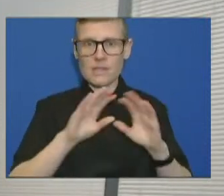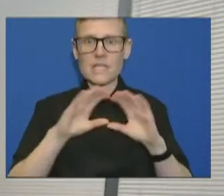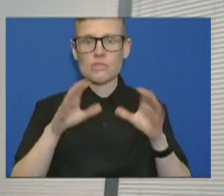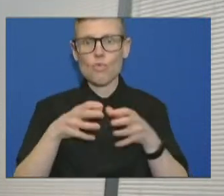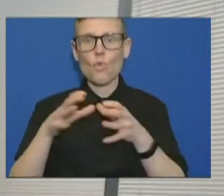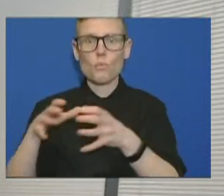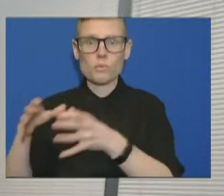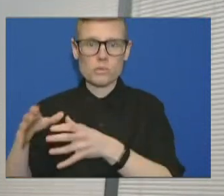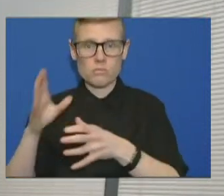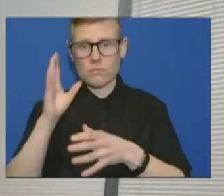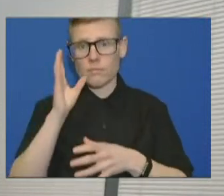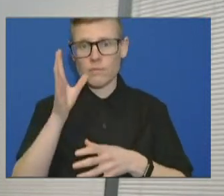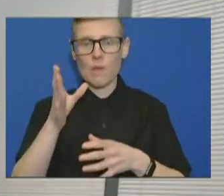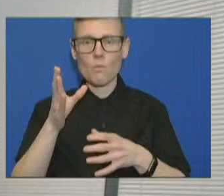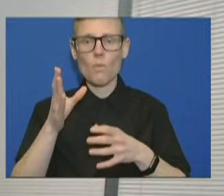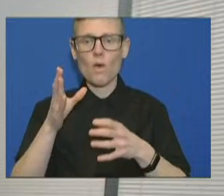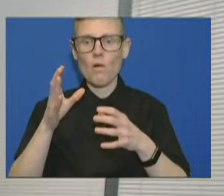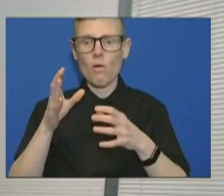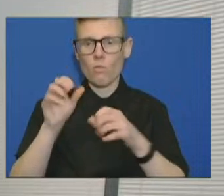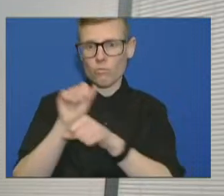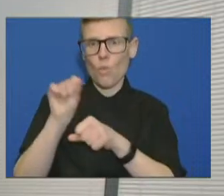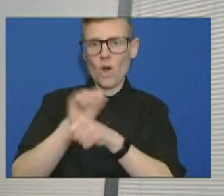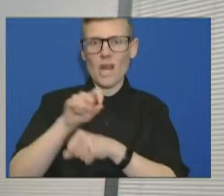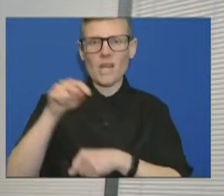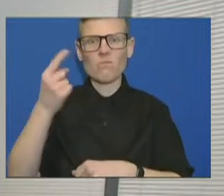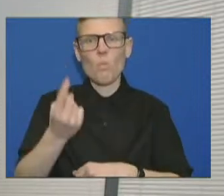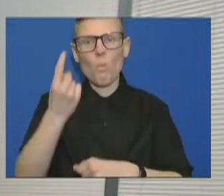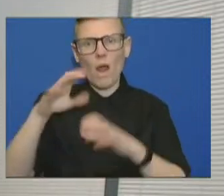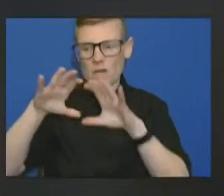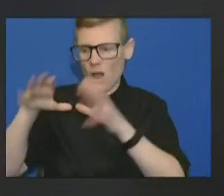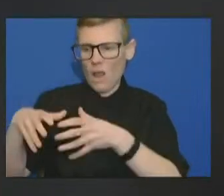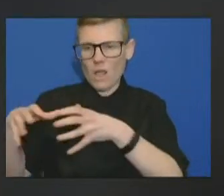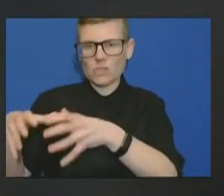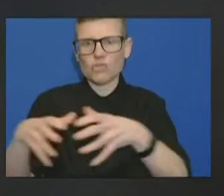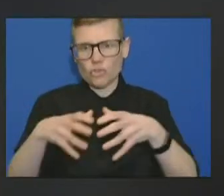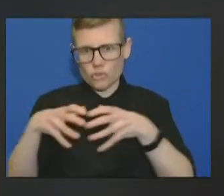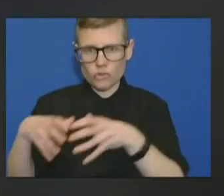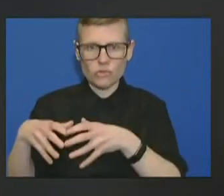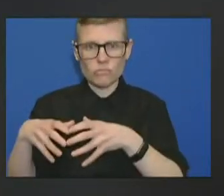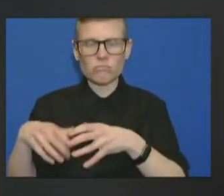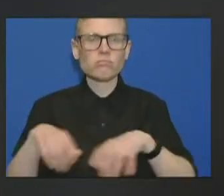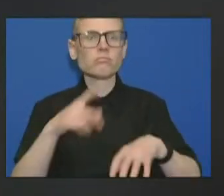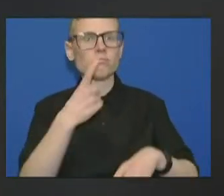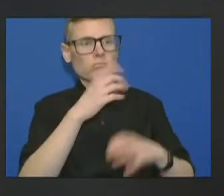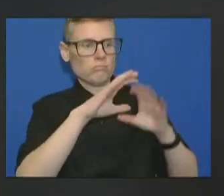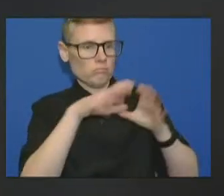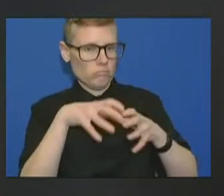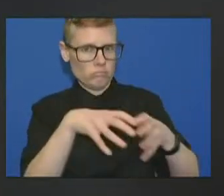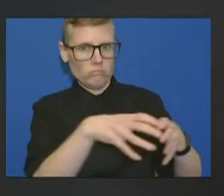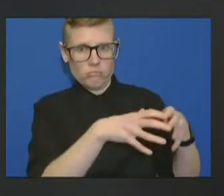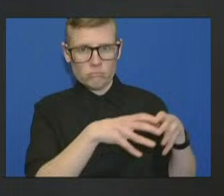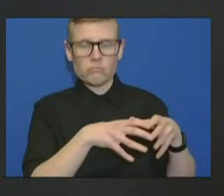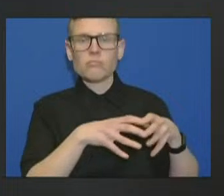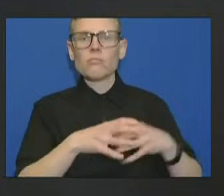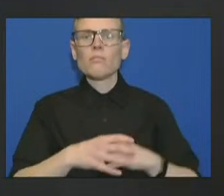into these into these forward groups that that will spend a